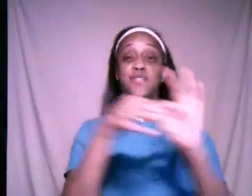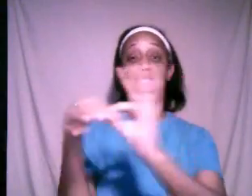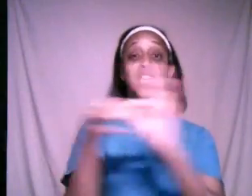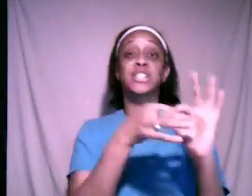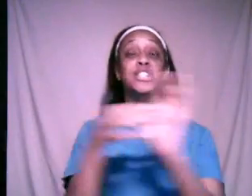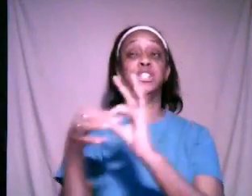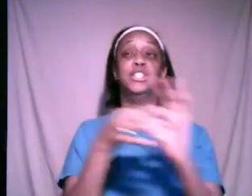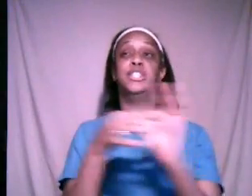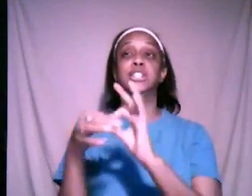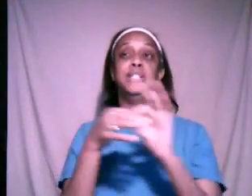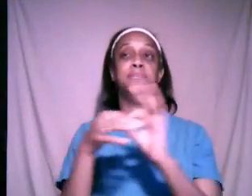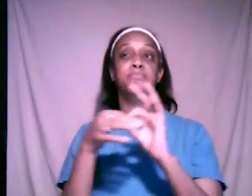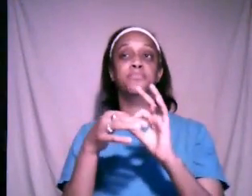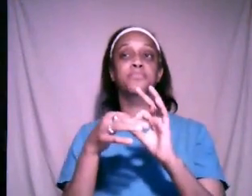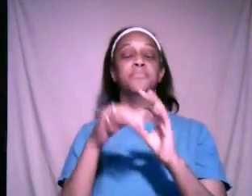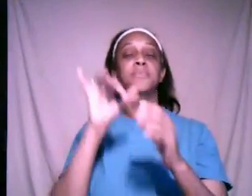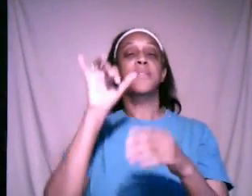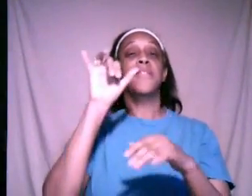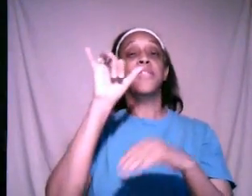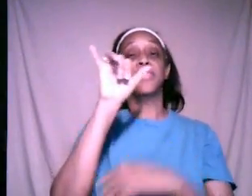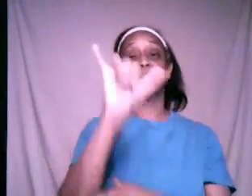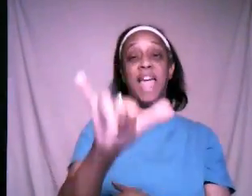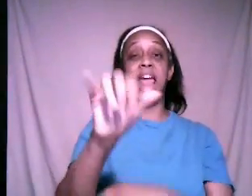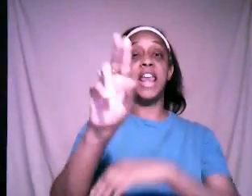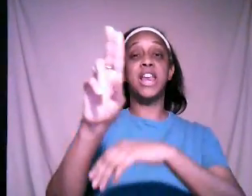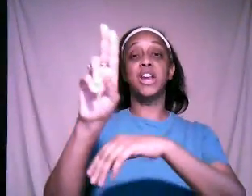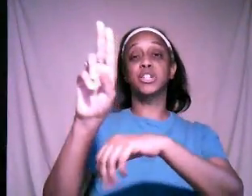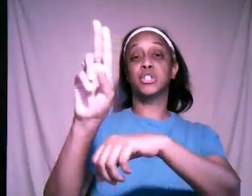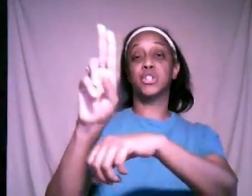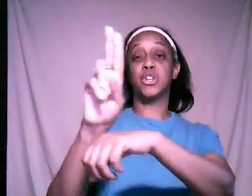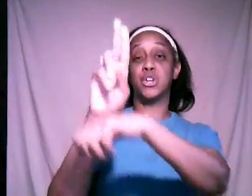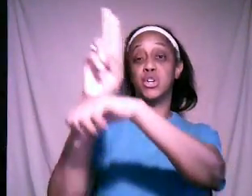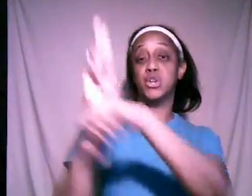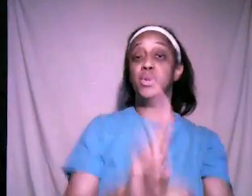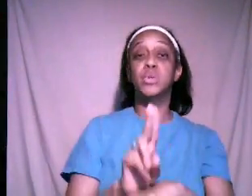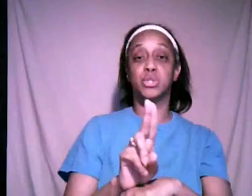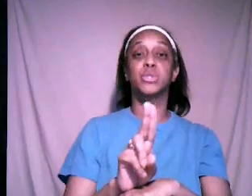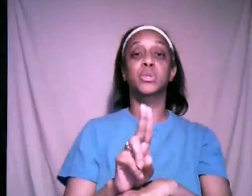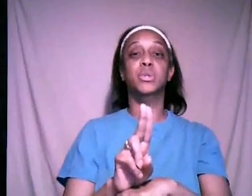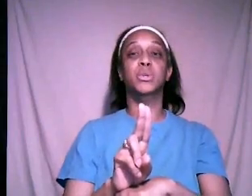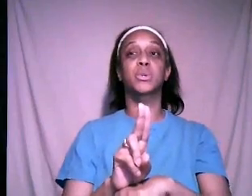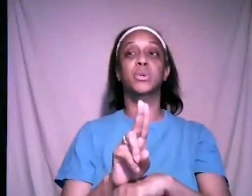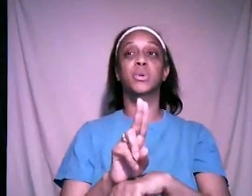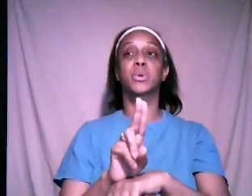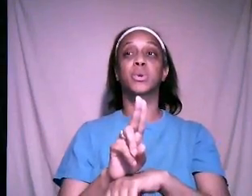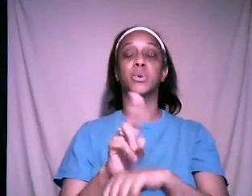relationship that is used to